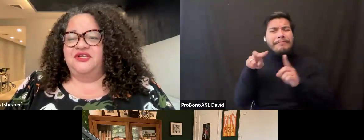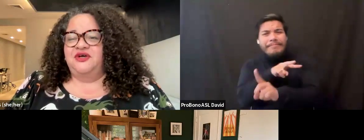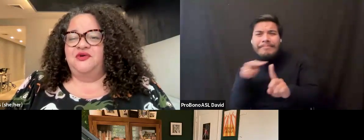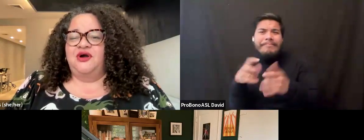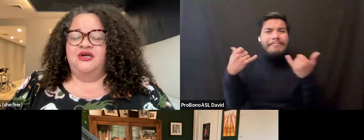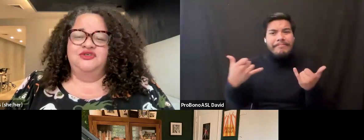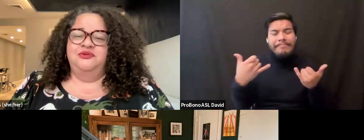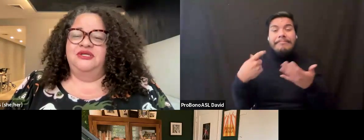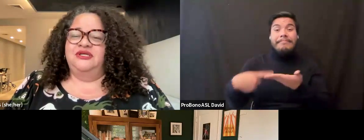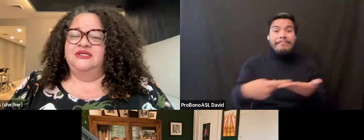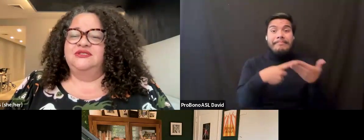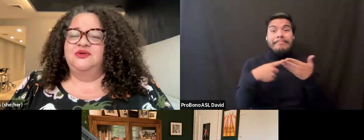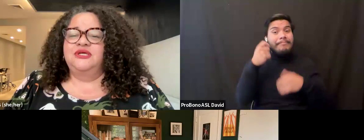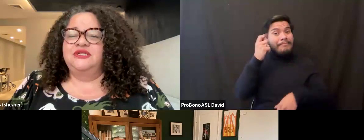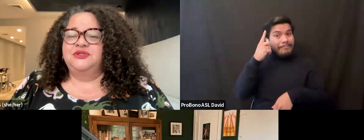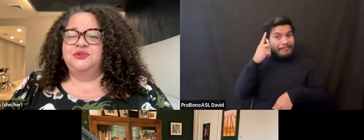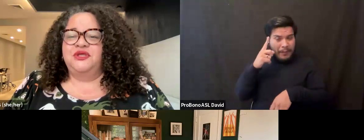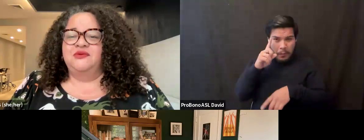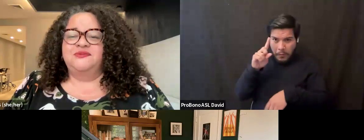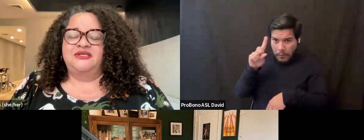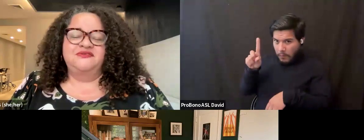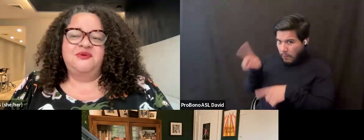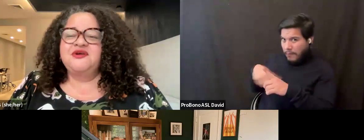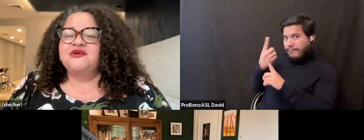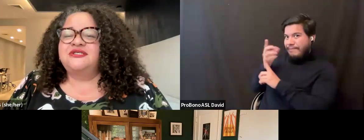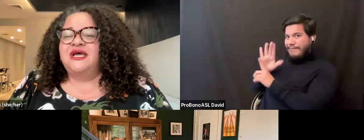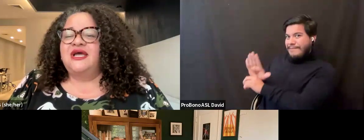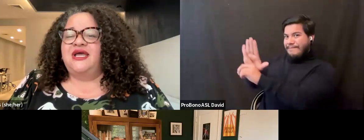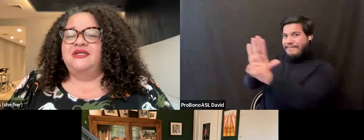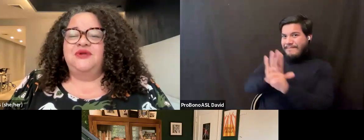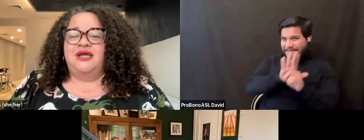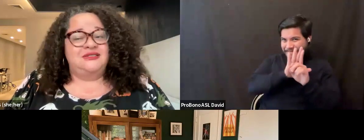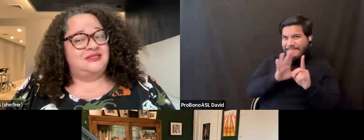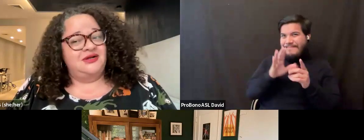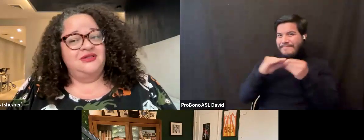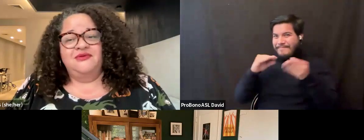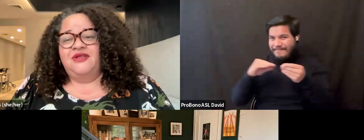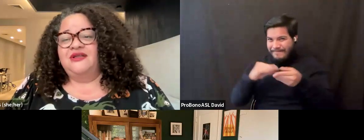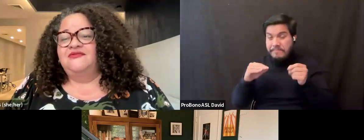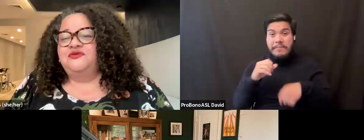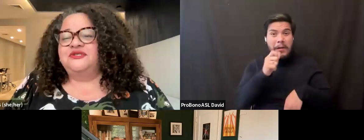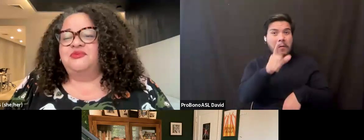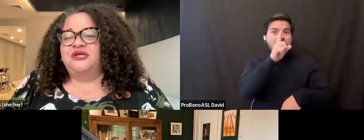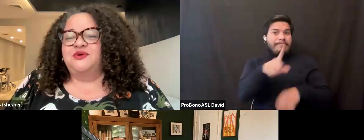video are attributed solely to their respective speakers and do not necessarily reflect the views, opinions,